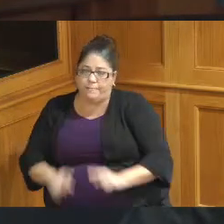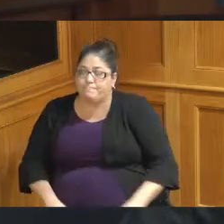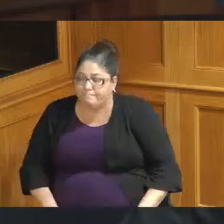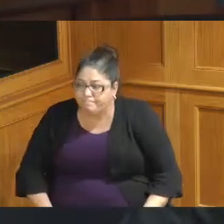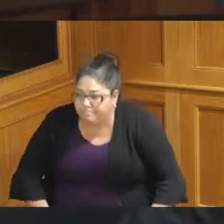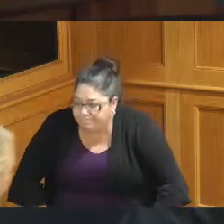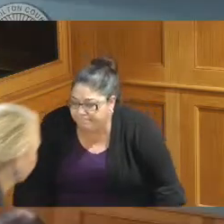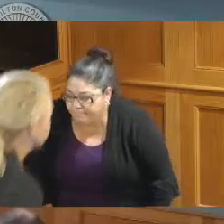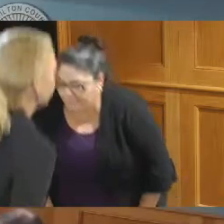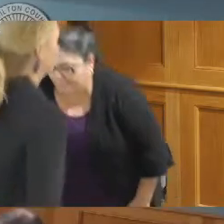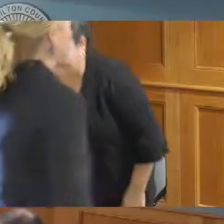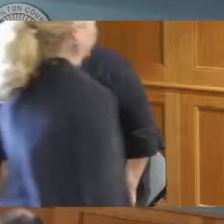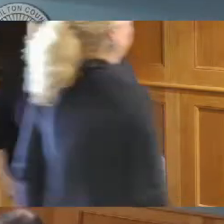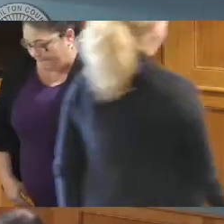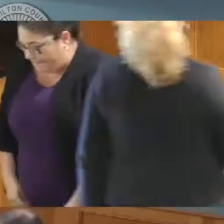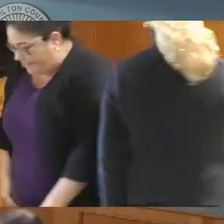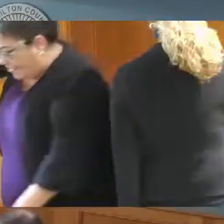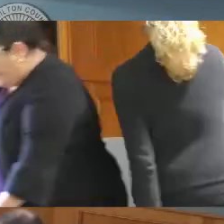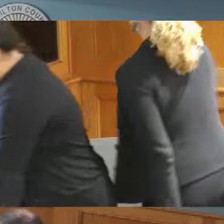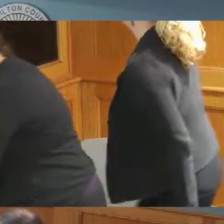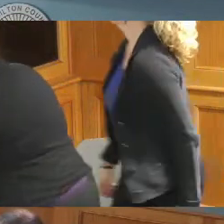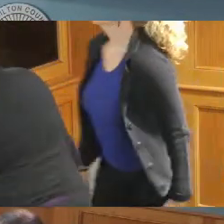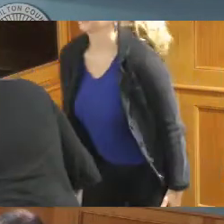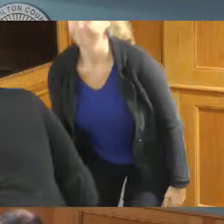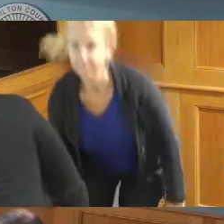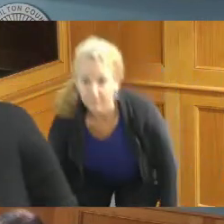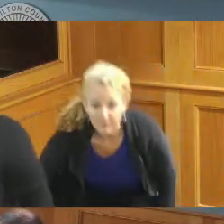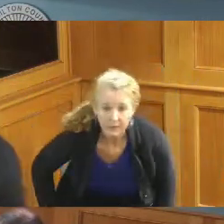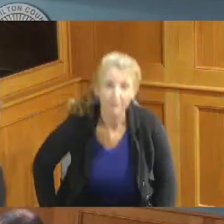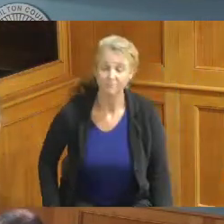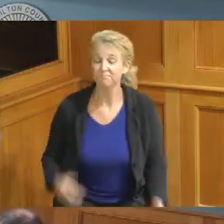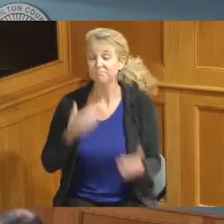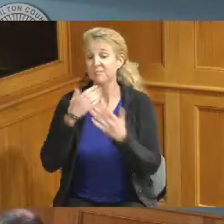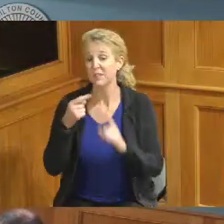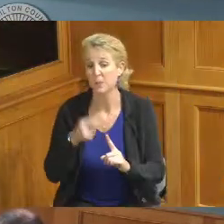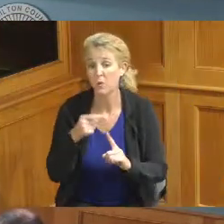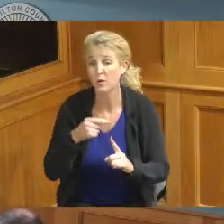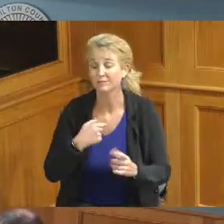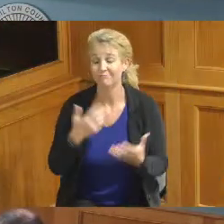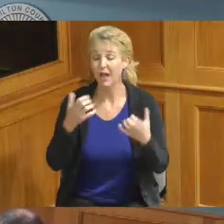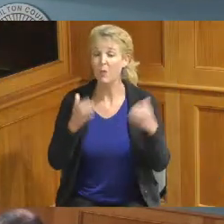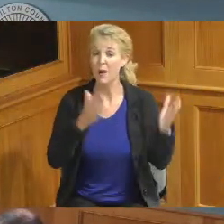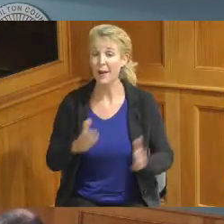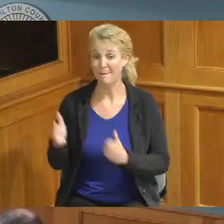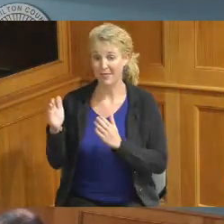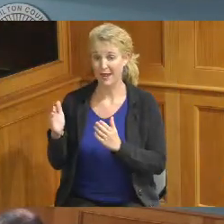good point my point was what's the plan I wanted a plan if we know we're going to end how are we